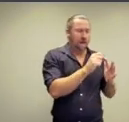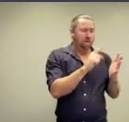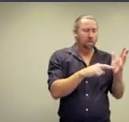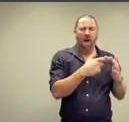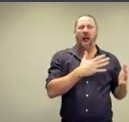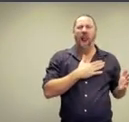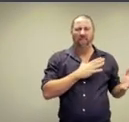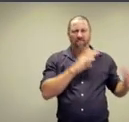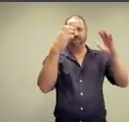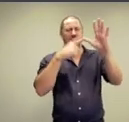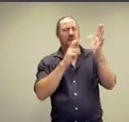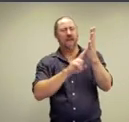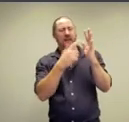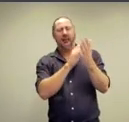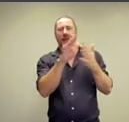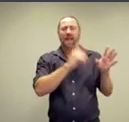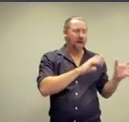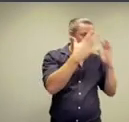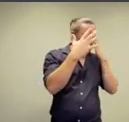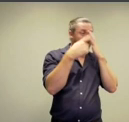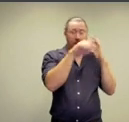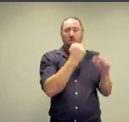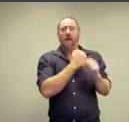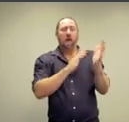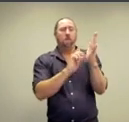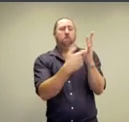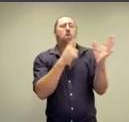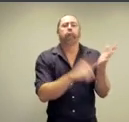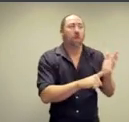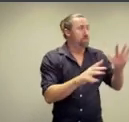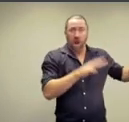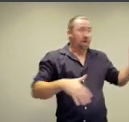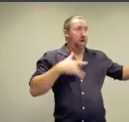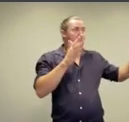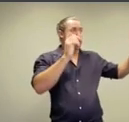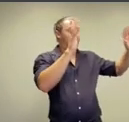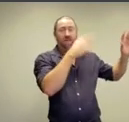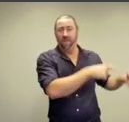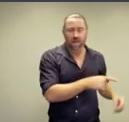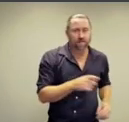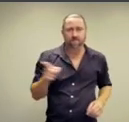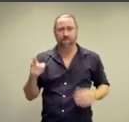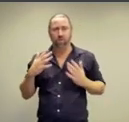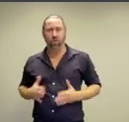anarchy and used the jacket to essentially inspire moral panic where the Black Panthers stood, you